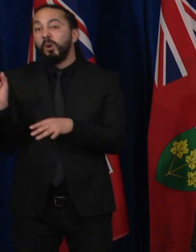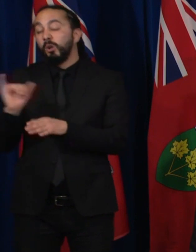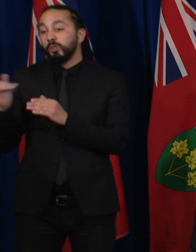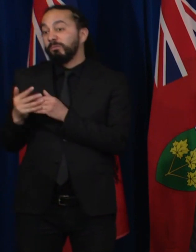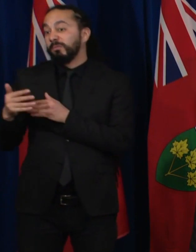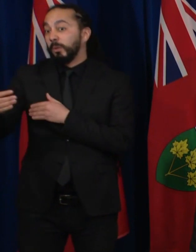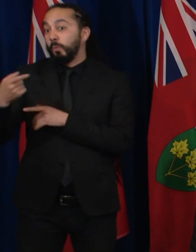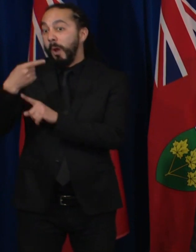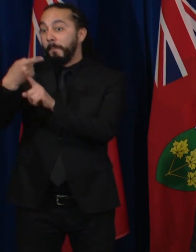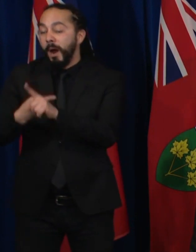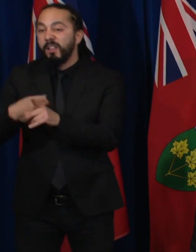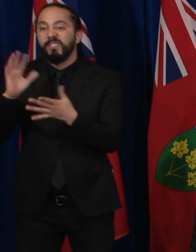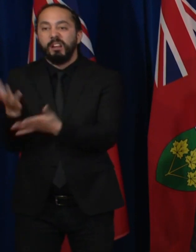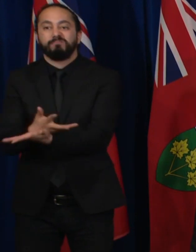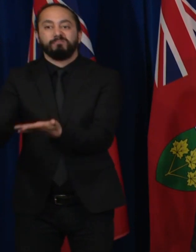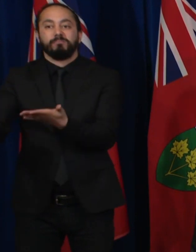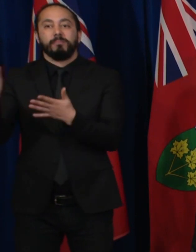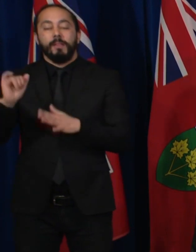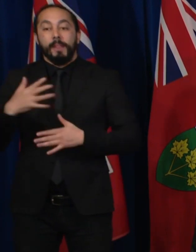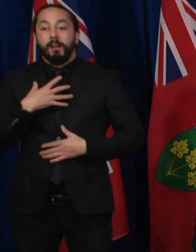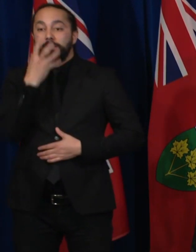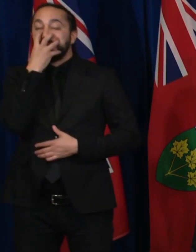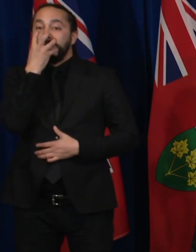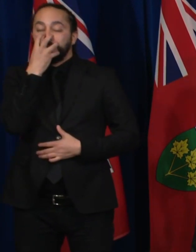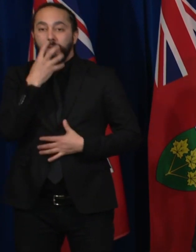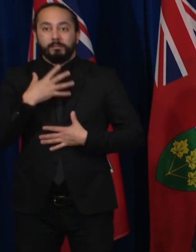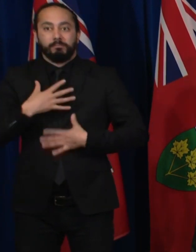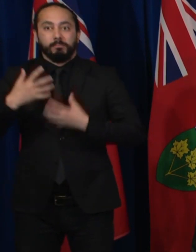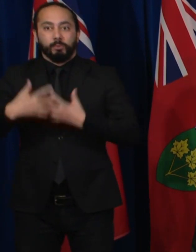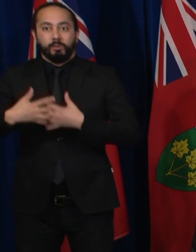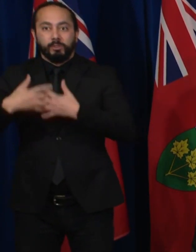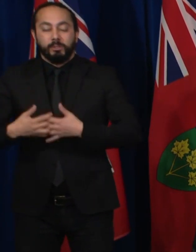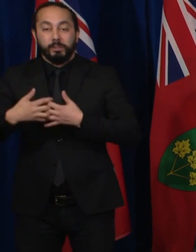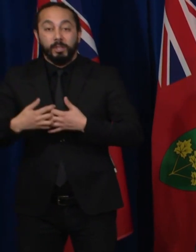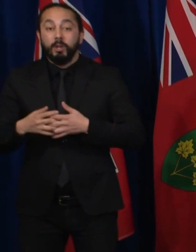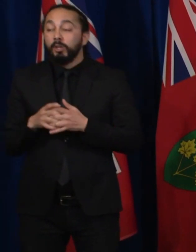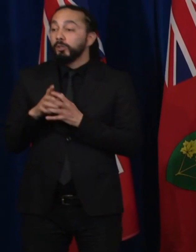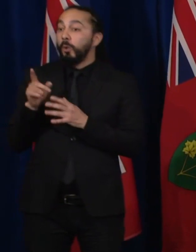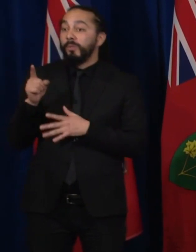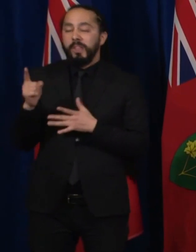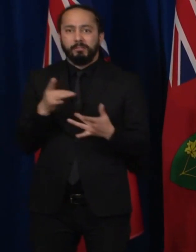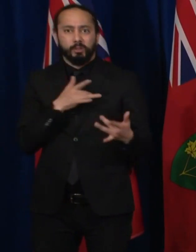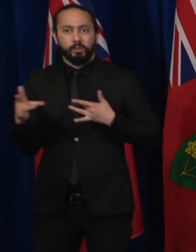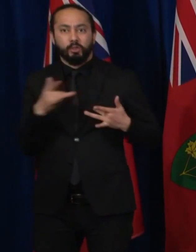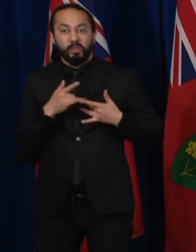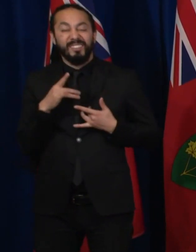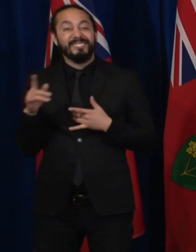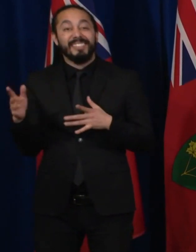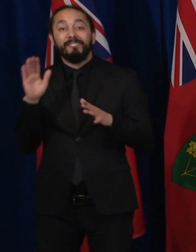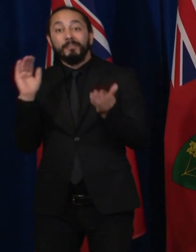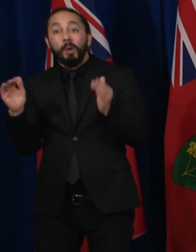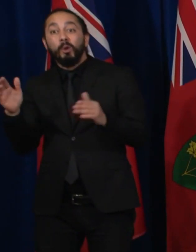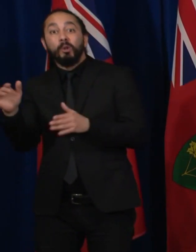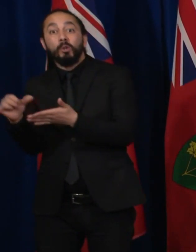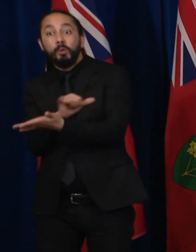Workers are worried about a situation like while it can never forget what they did here. we're seeing in New York. So if everything It is rather for us, the living, to stand here,